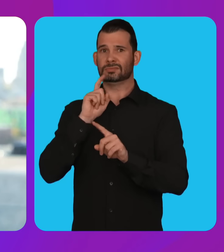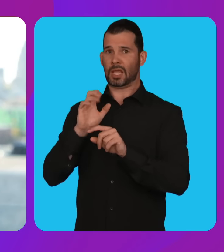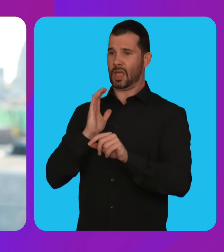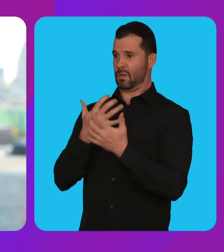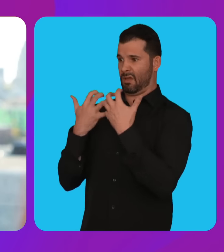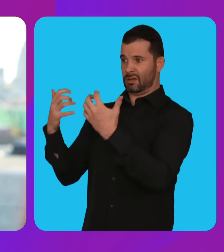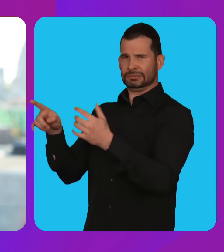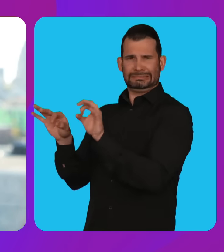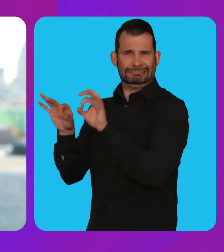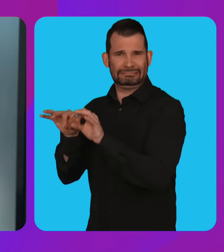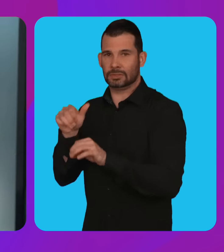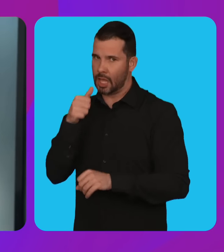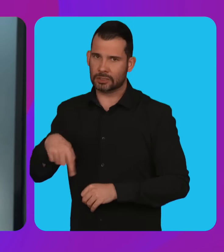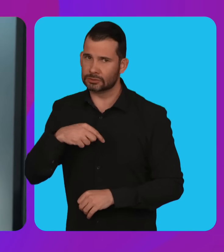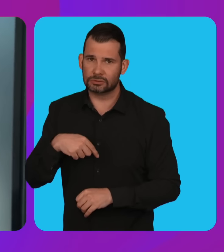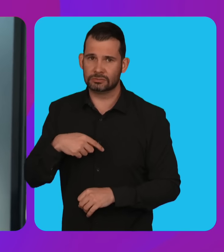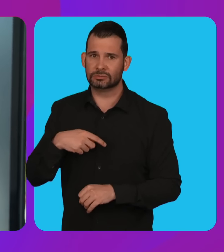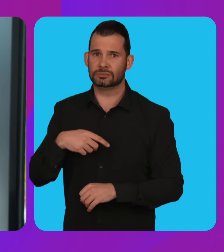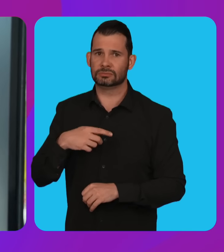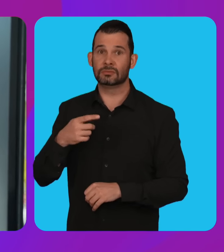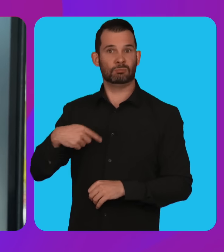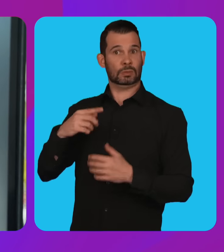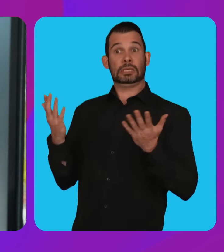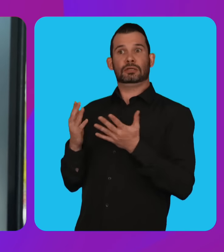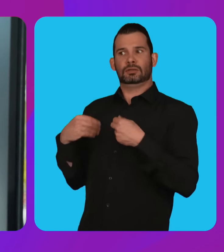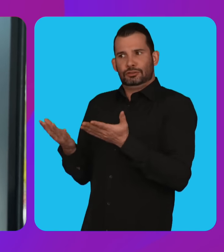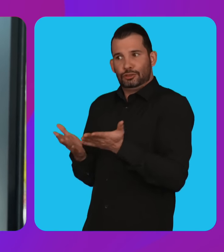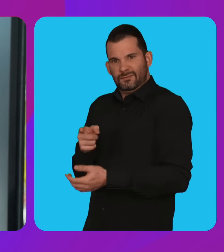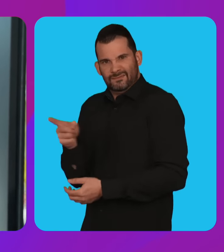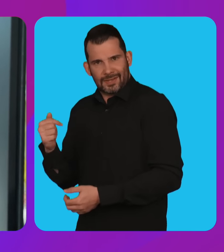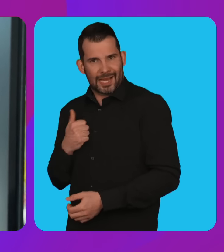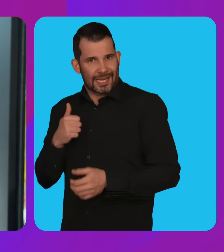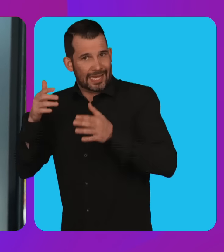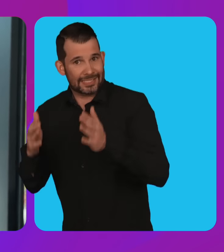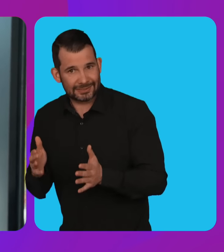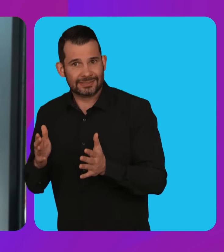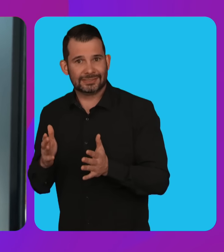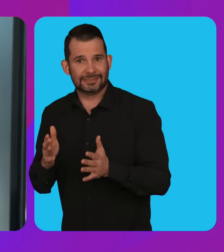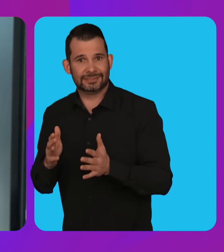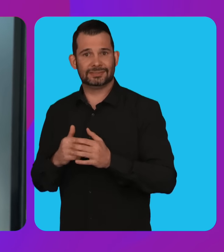We're here to serve Canadians. So the lesson, if I can call it that,